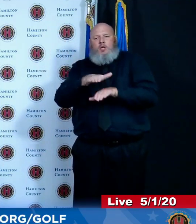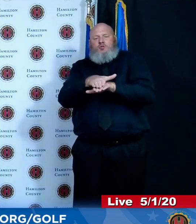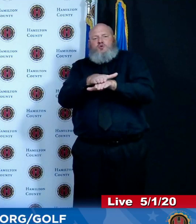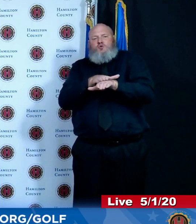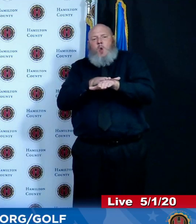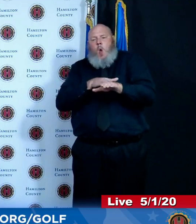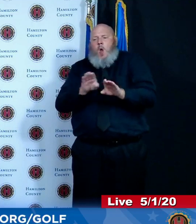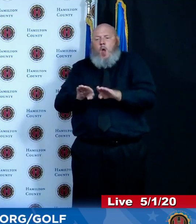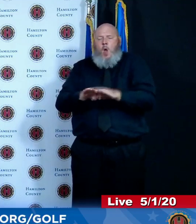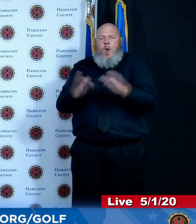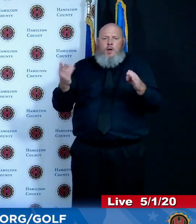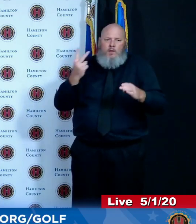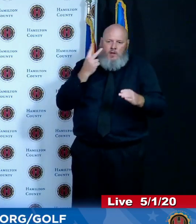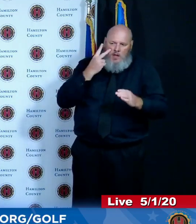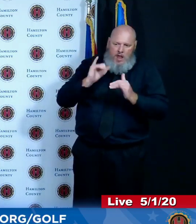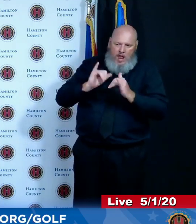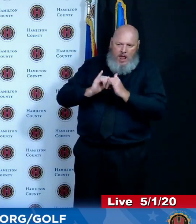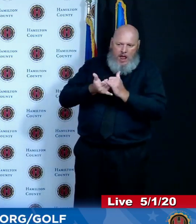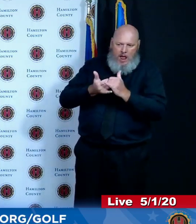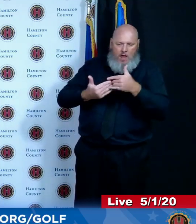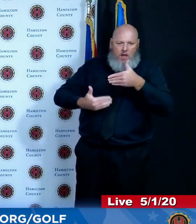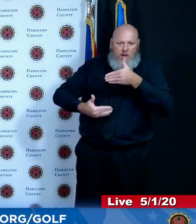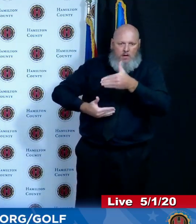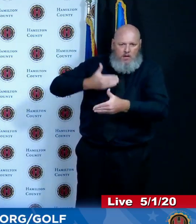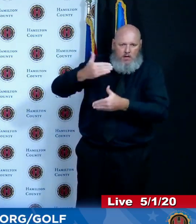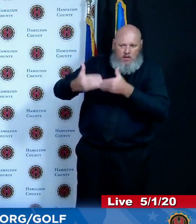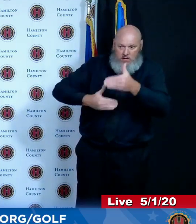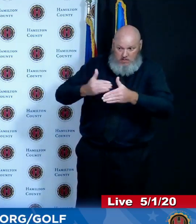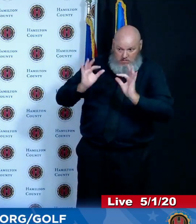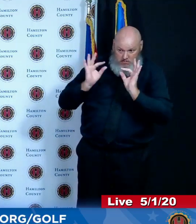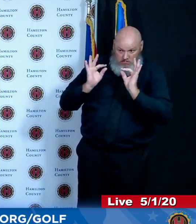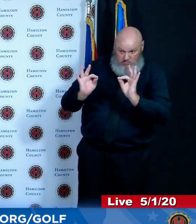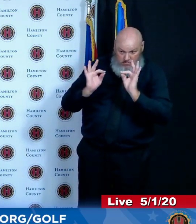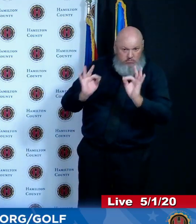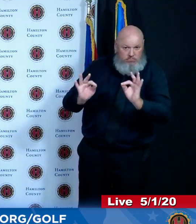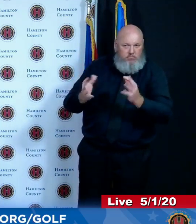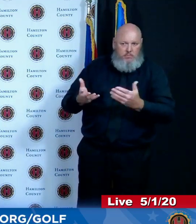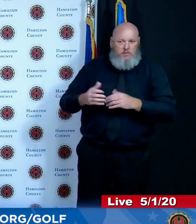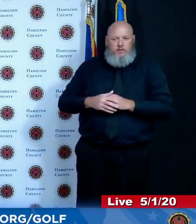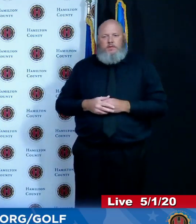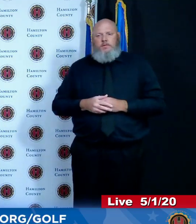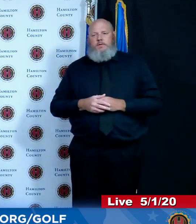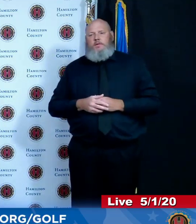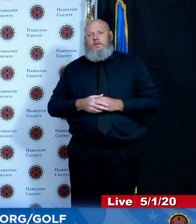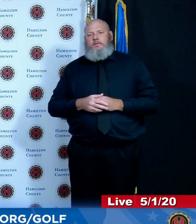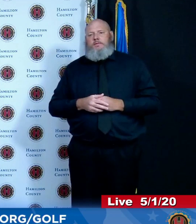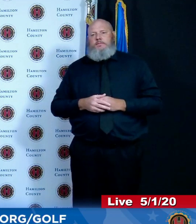you should anticipate tee times must be reserved in advance online for great